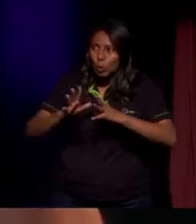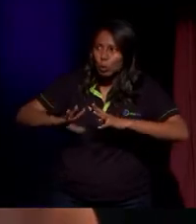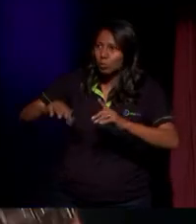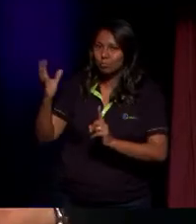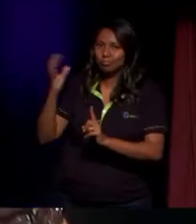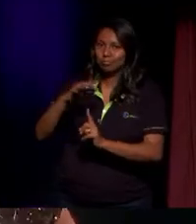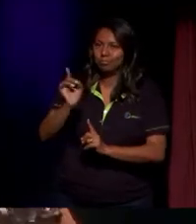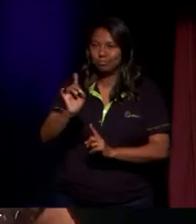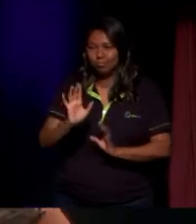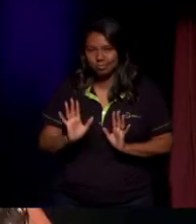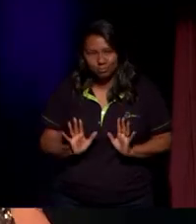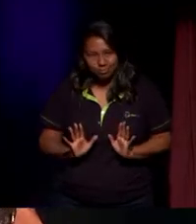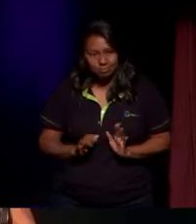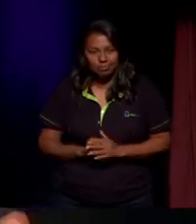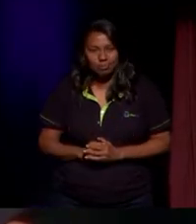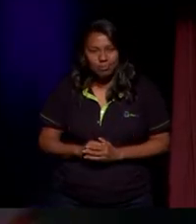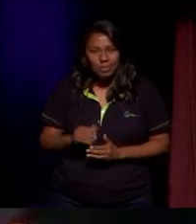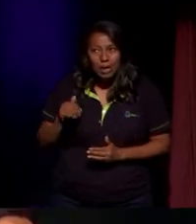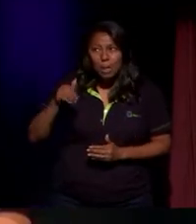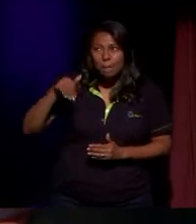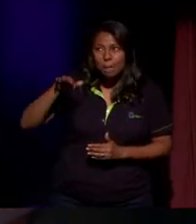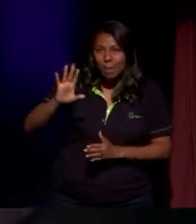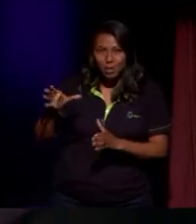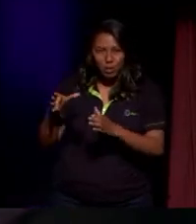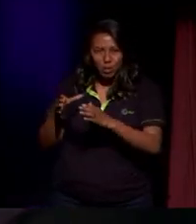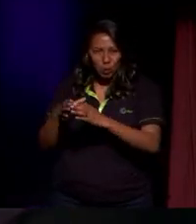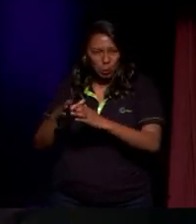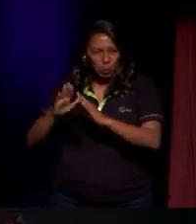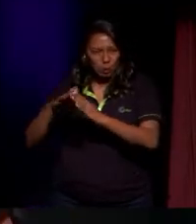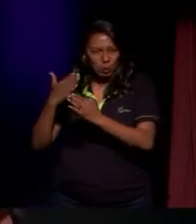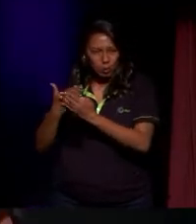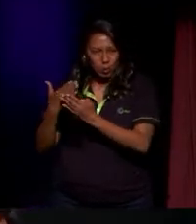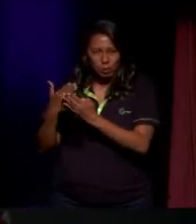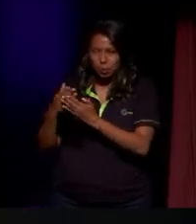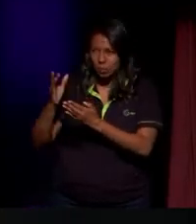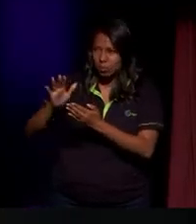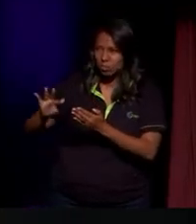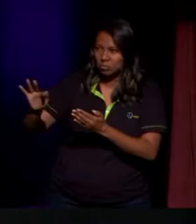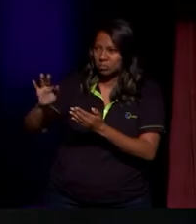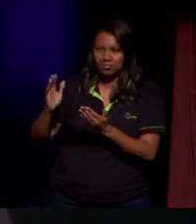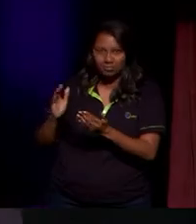It is more the school elite that will have… Ten alone? We started talking…